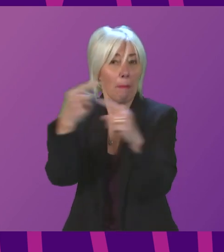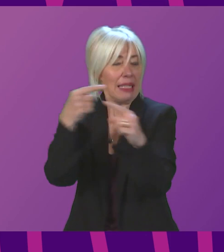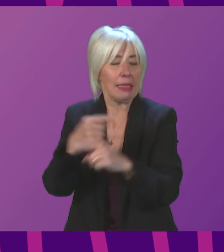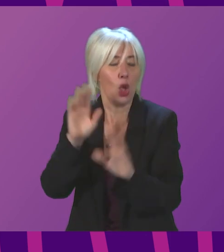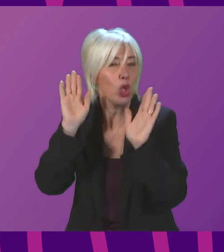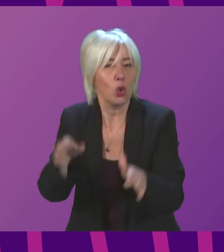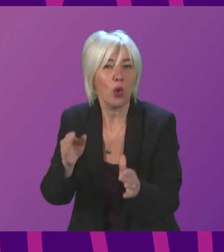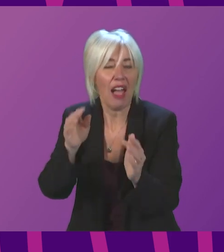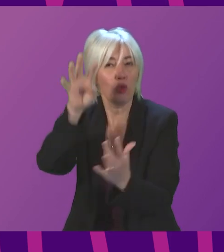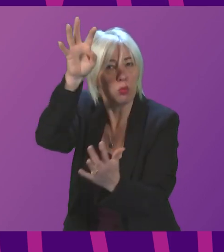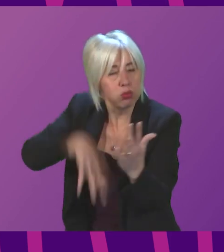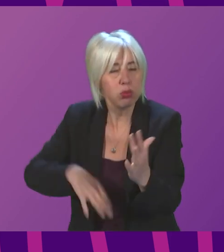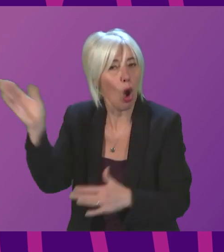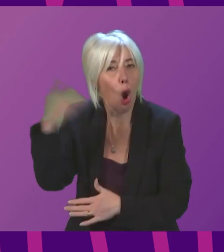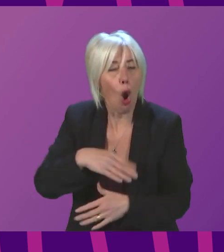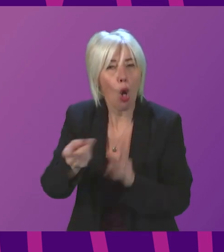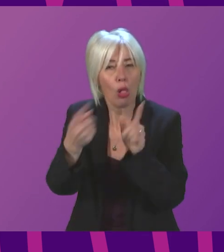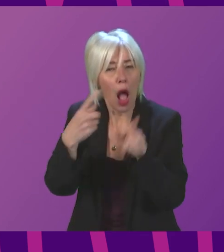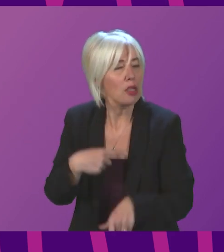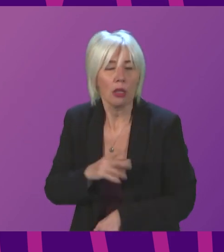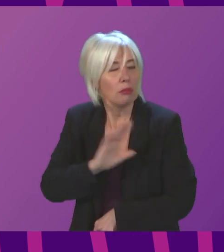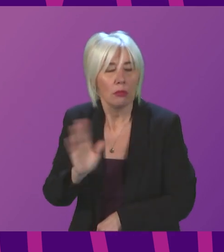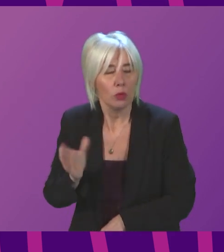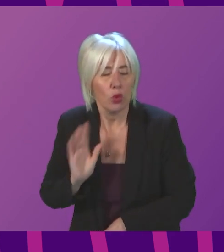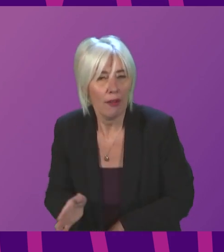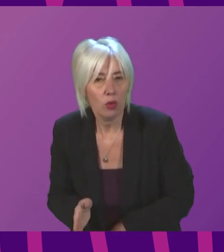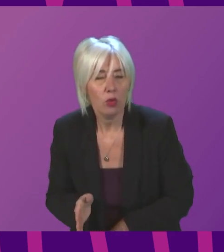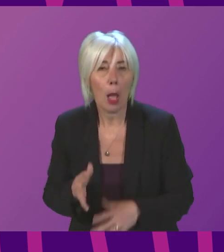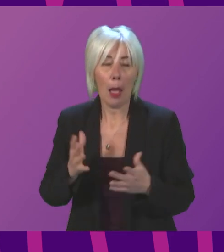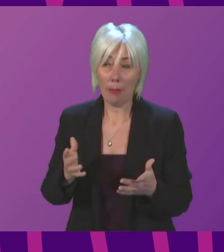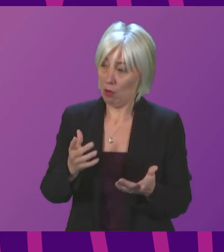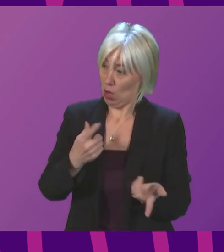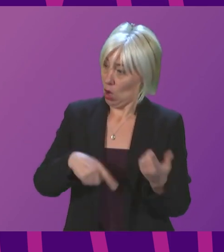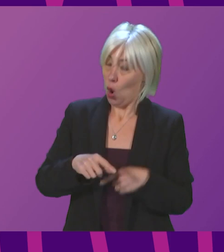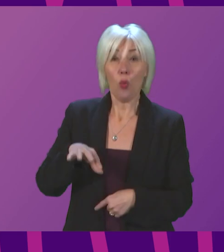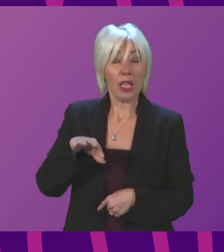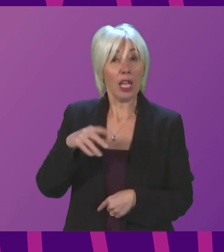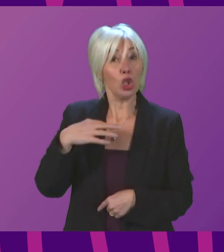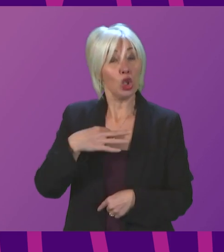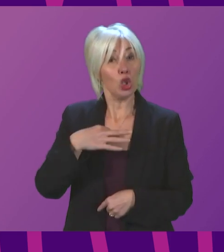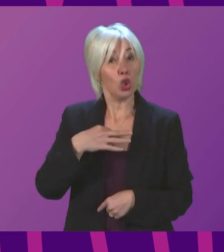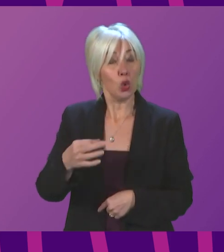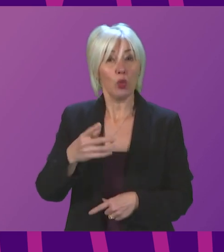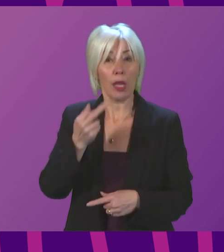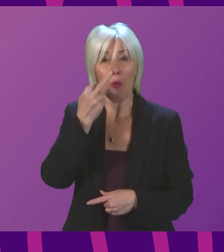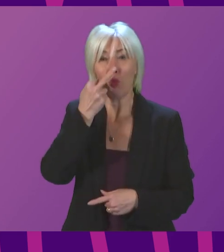I come back to the fundamental point. We can choose to pretend that young people of this